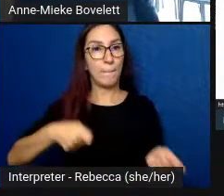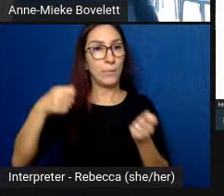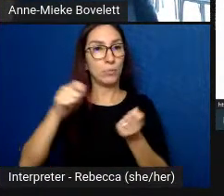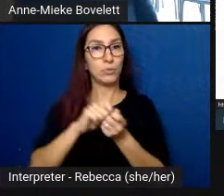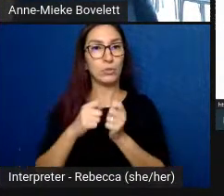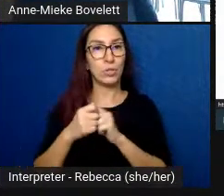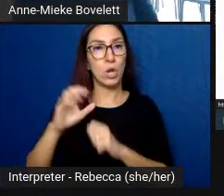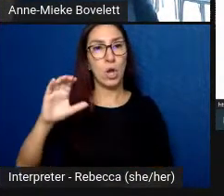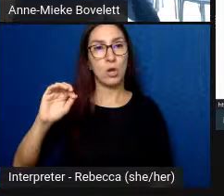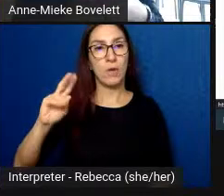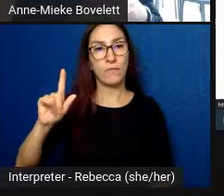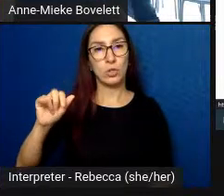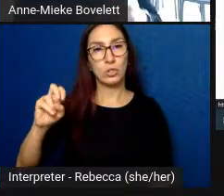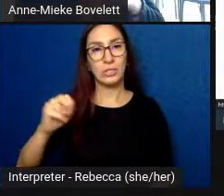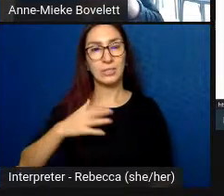I sincerely believe if you are asking me